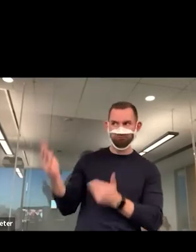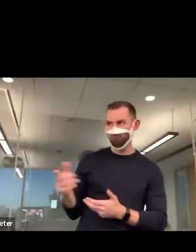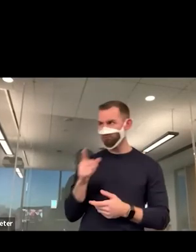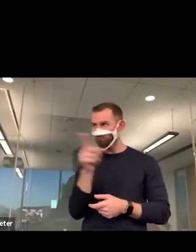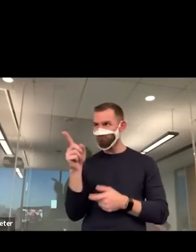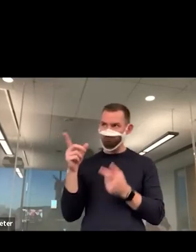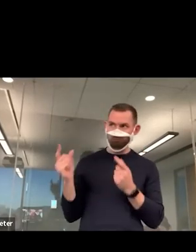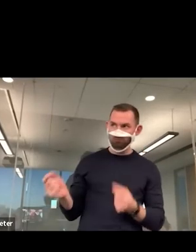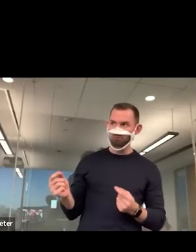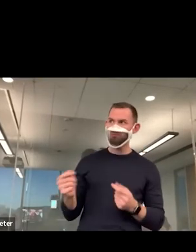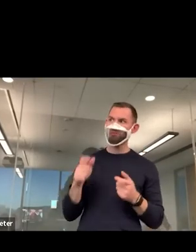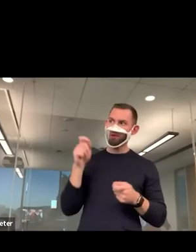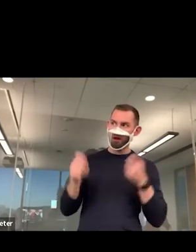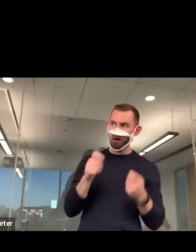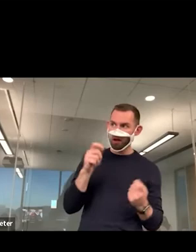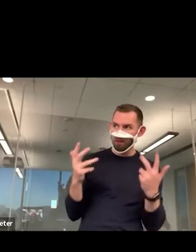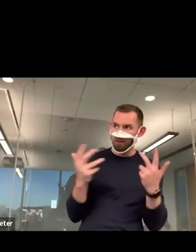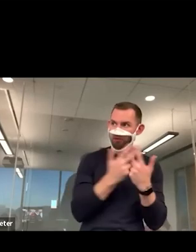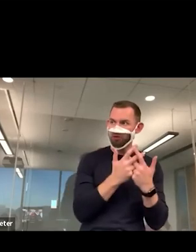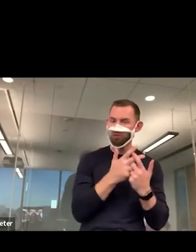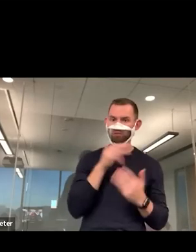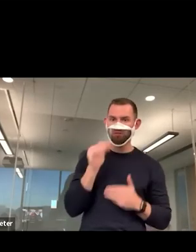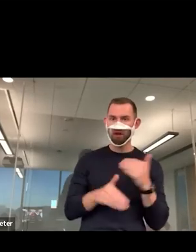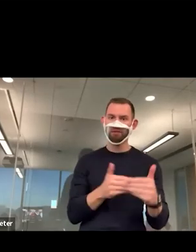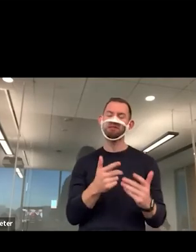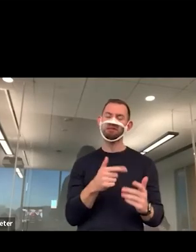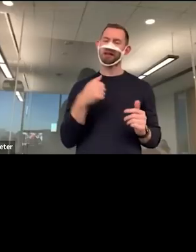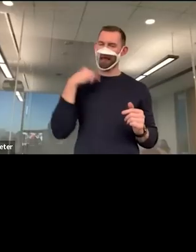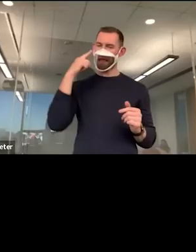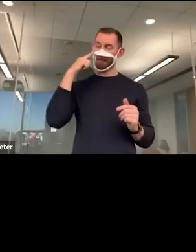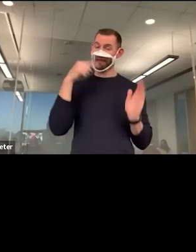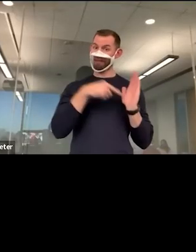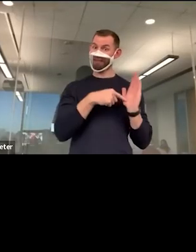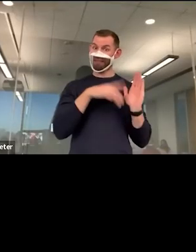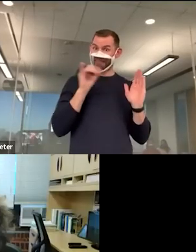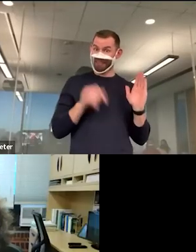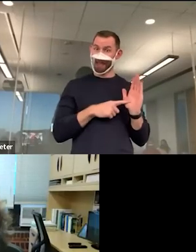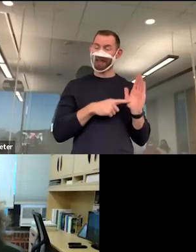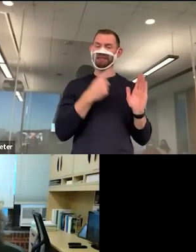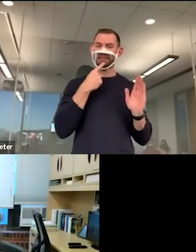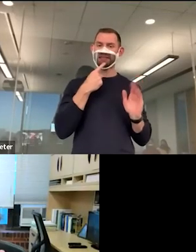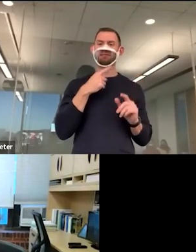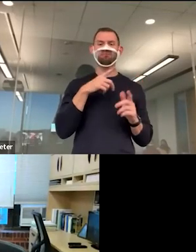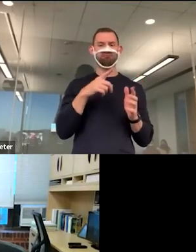that the accommodation process decentralized and that might be a place to start they they